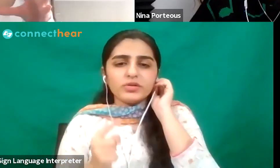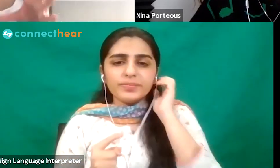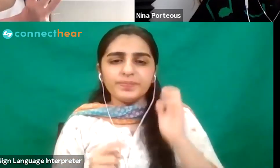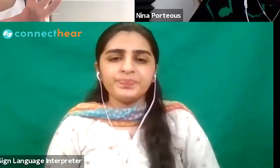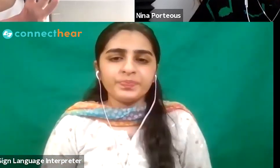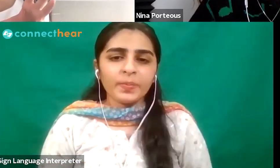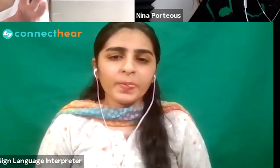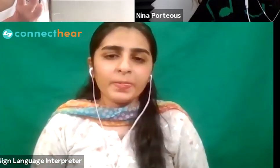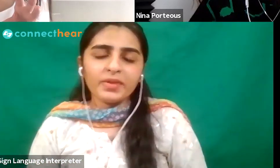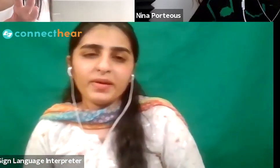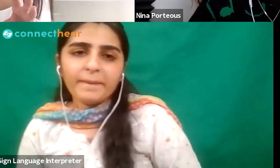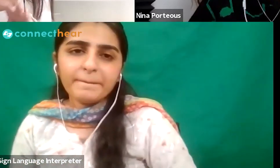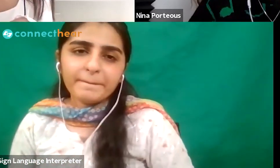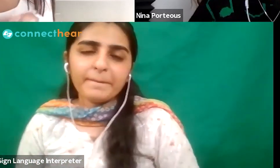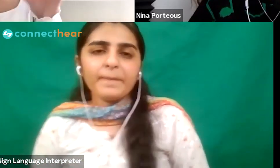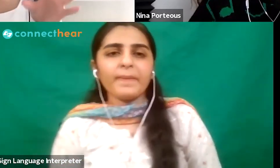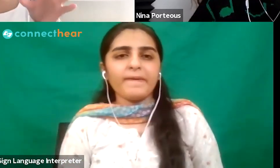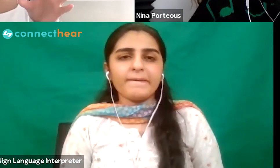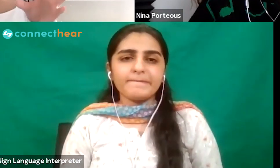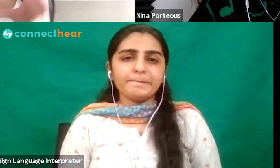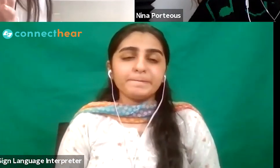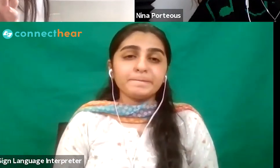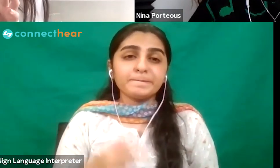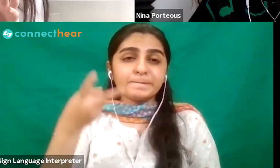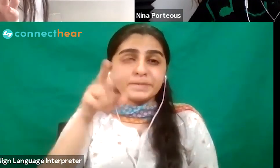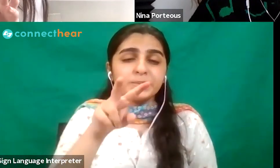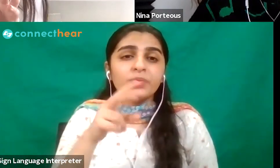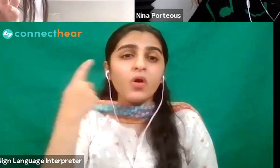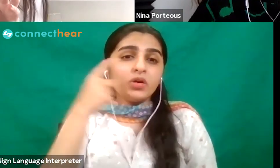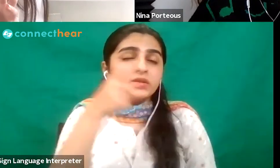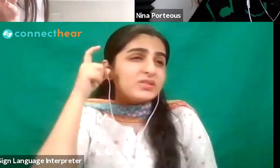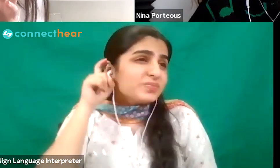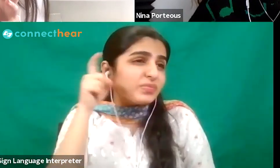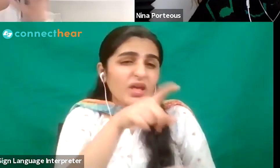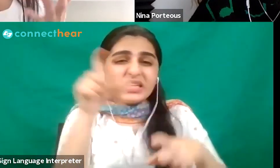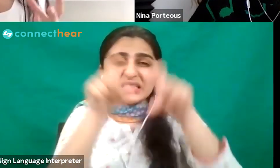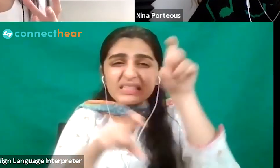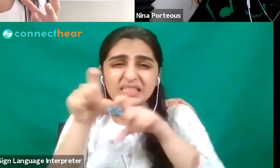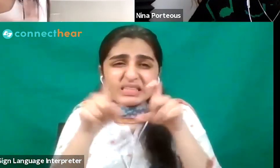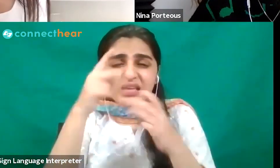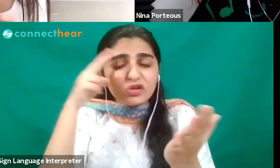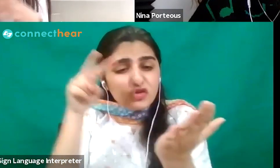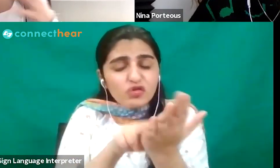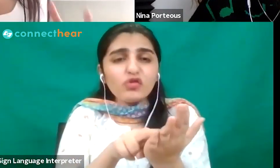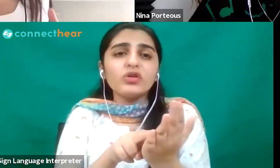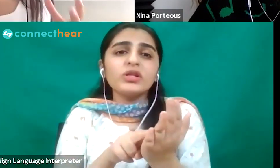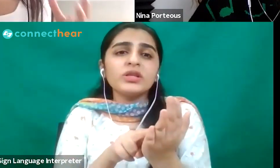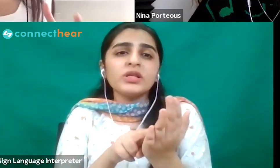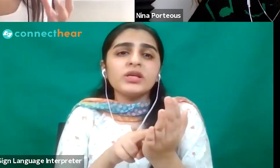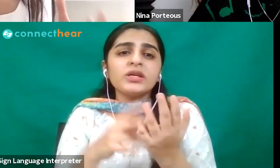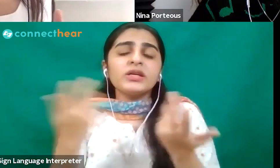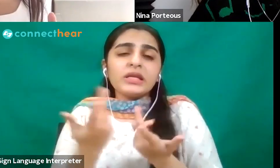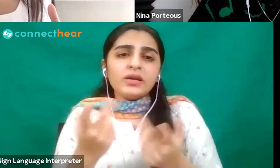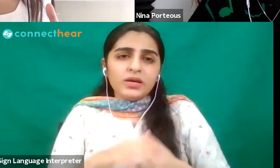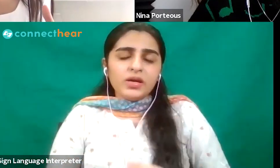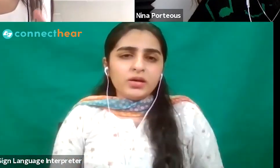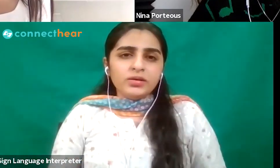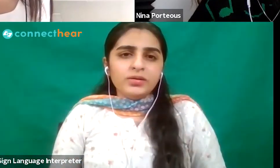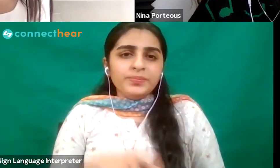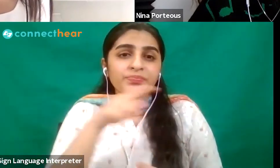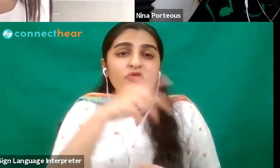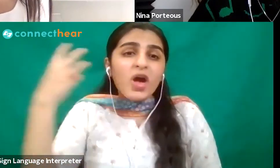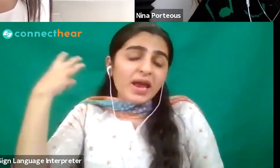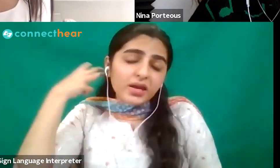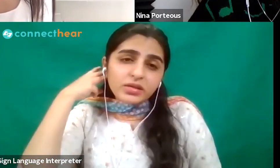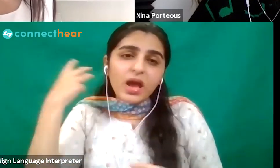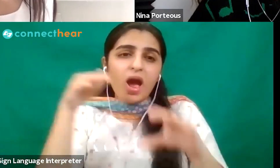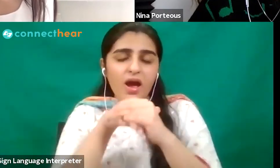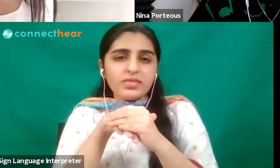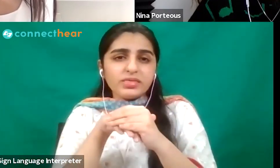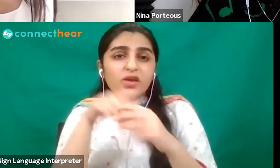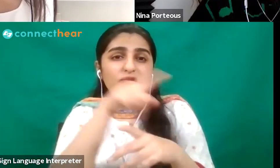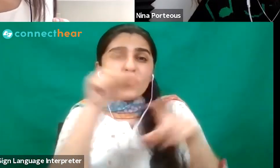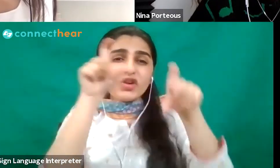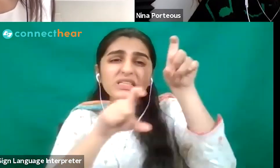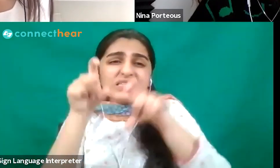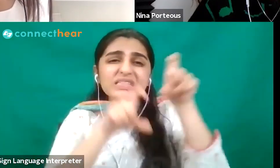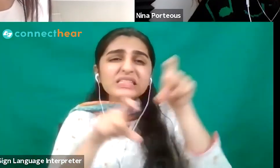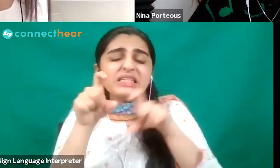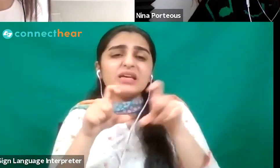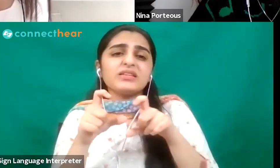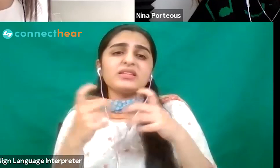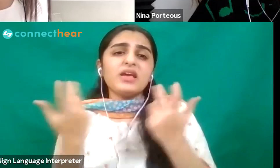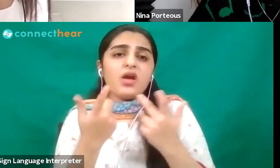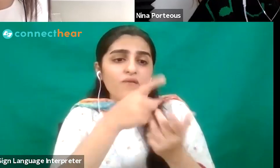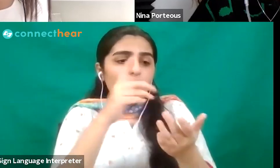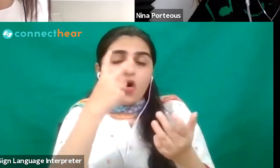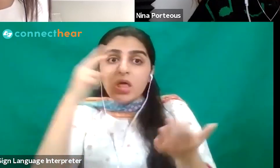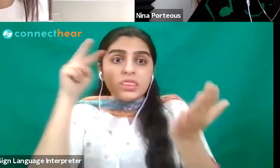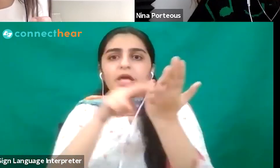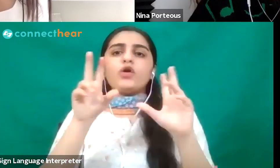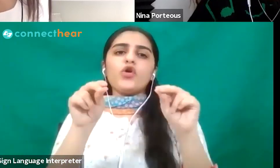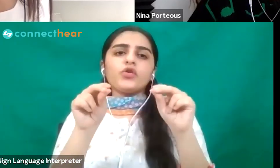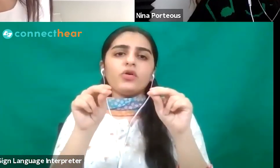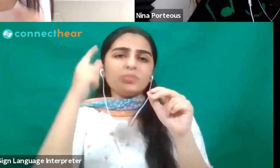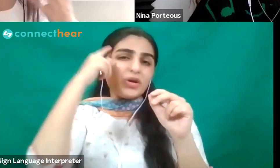are, around the moment without quiet go, who I mean it's okay if people want to be quiet person but it just shows that sometimes you're quite insecure about something and you then make yourself an easy target to bullying as well.